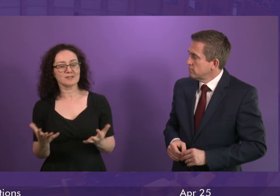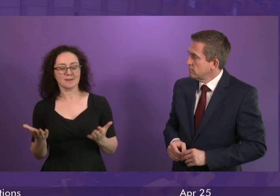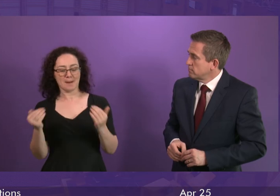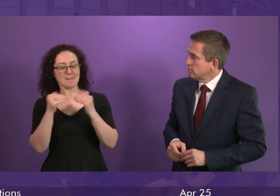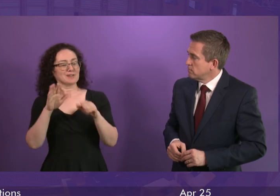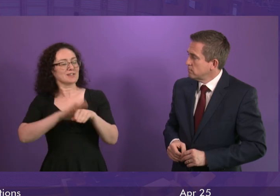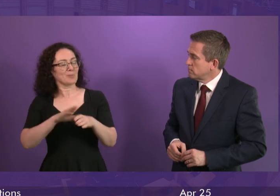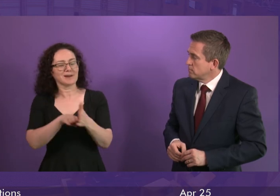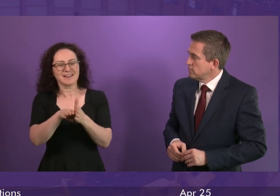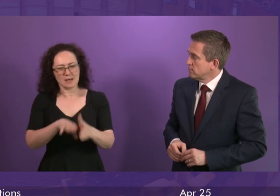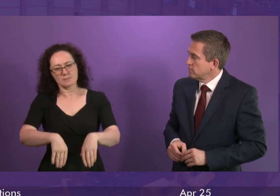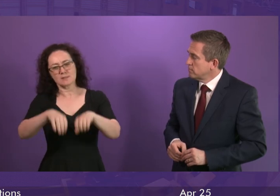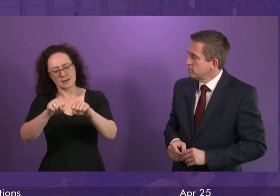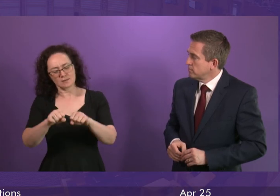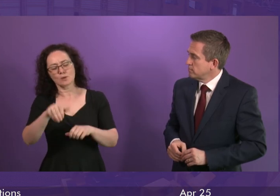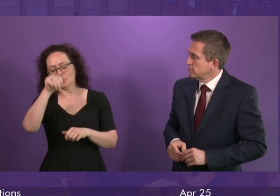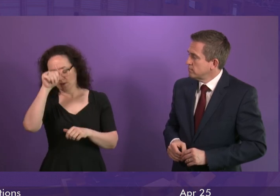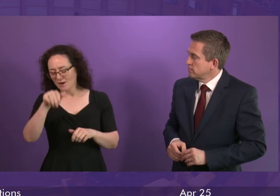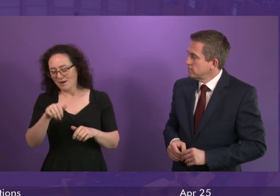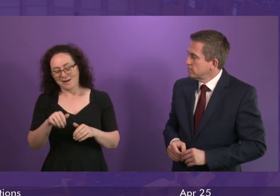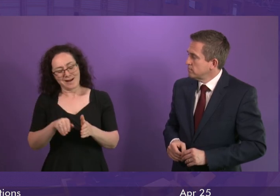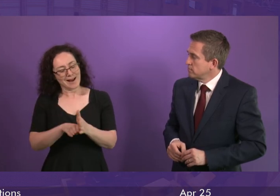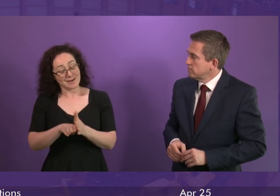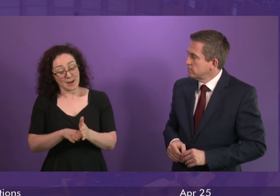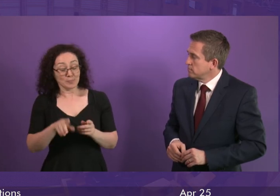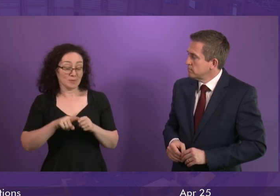start of the exam period. Sitting school exams is something of a distant memory for me, but